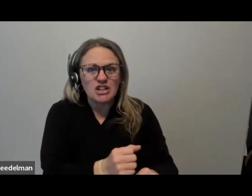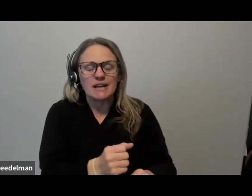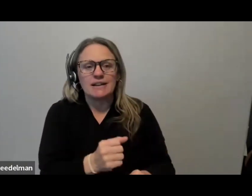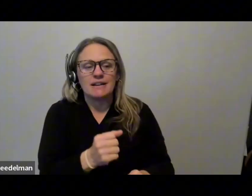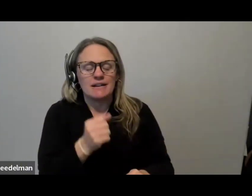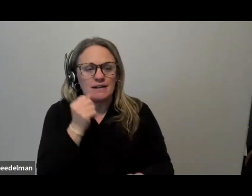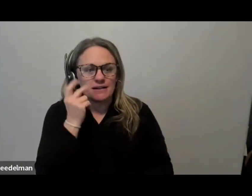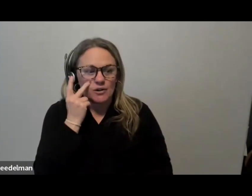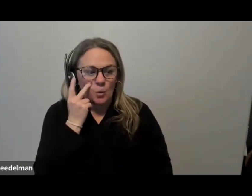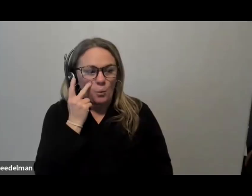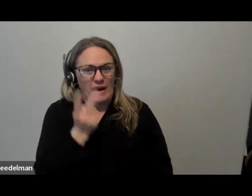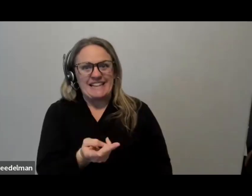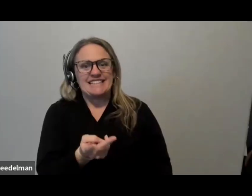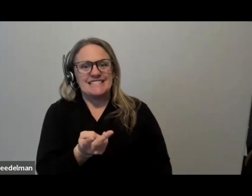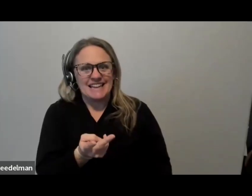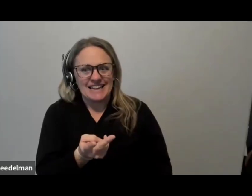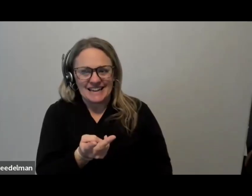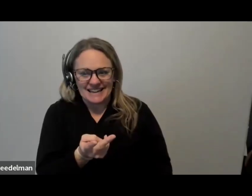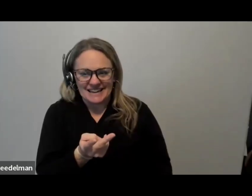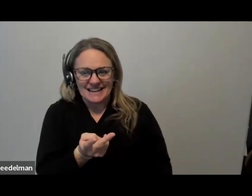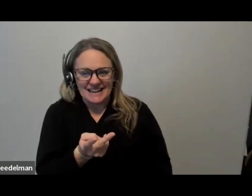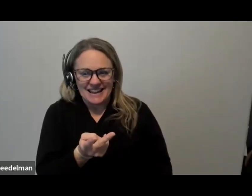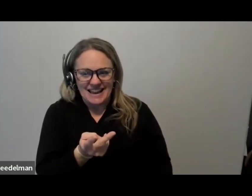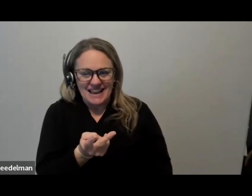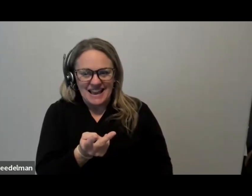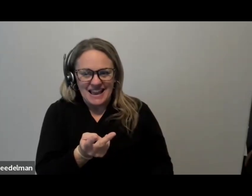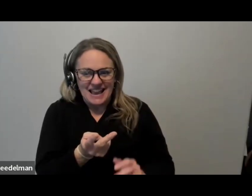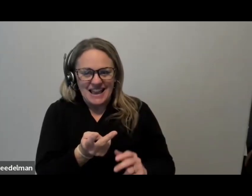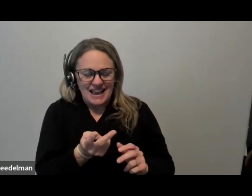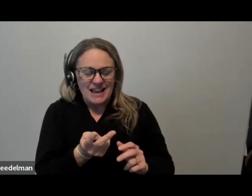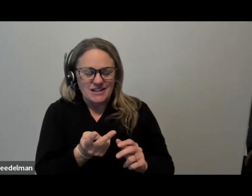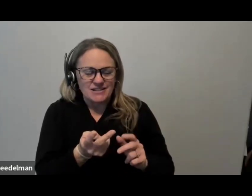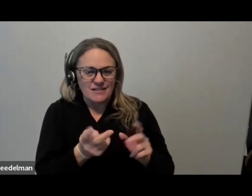accessibility be framed in a UXR perspective with the impact at the center.